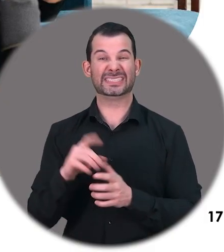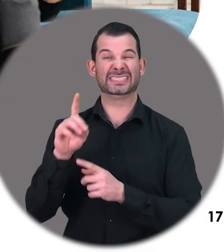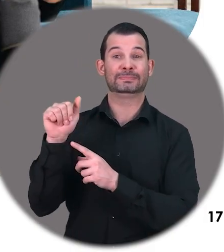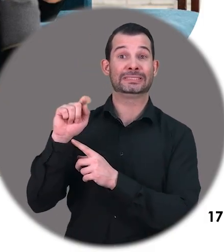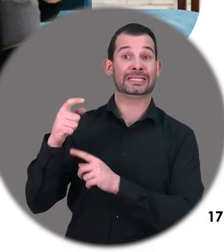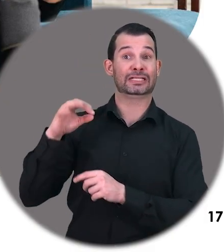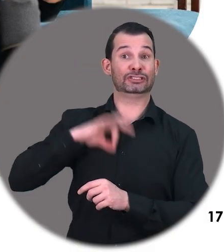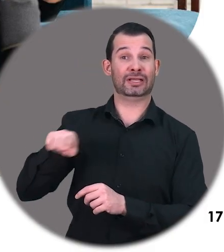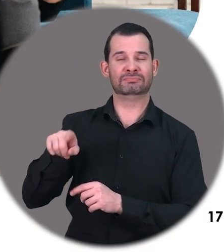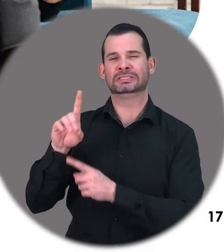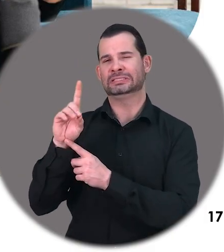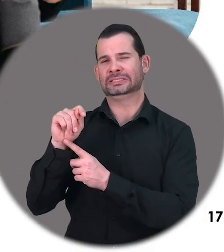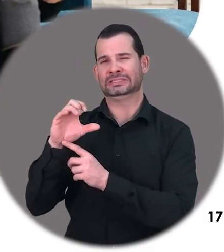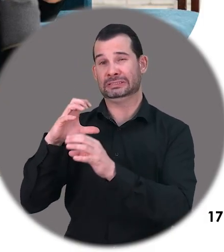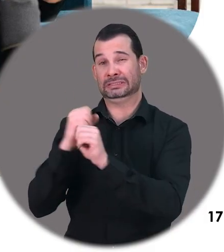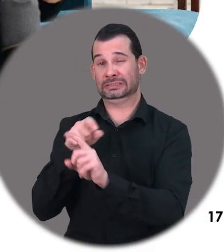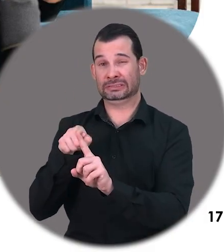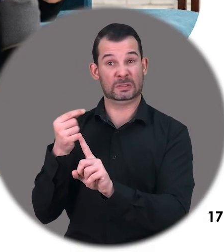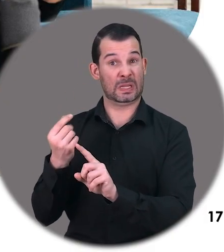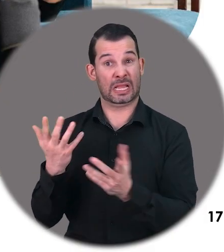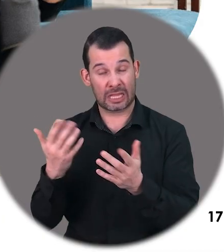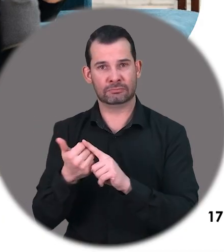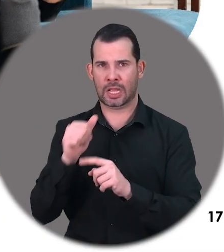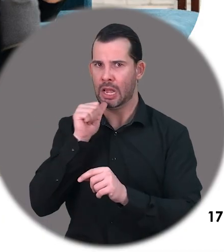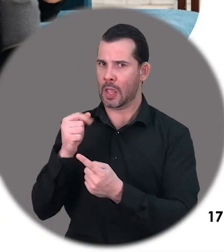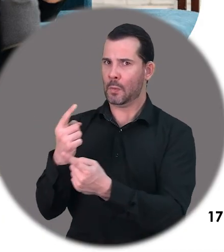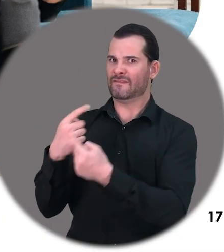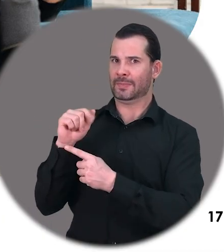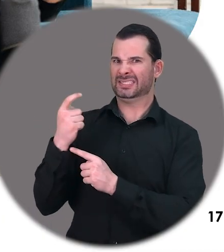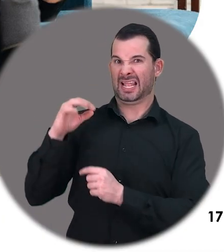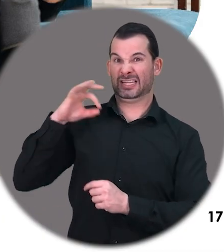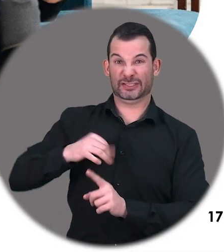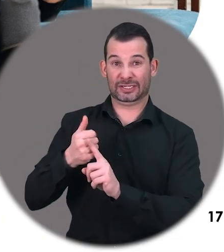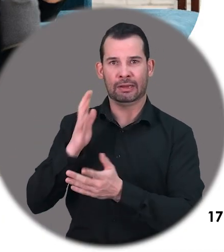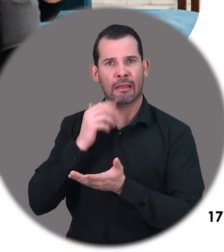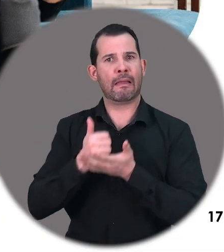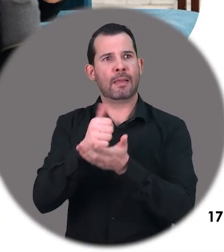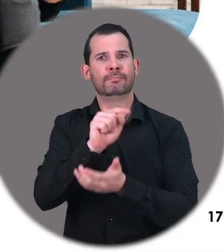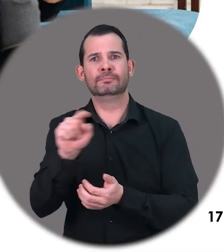The disability tax credit, or DTC, is a non-refundable tax credit